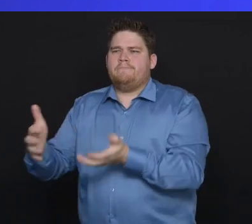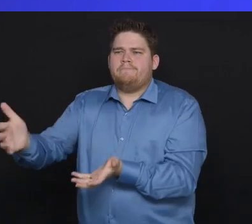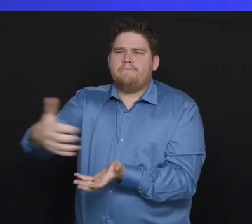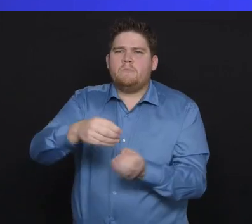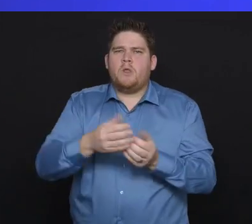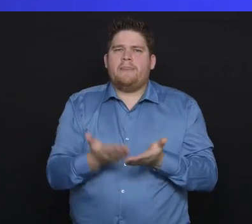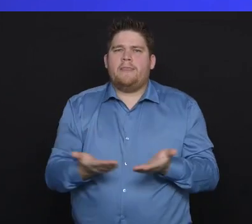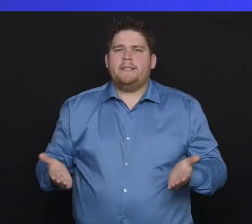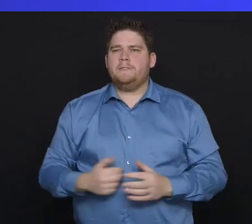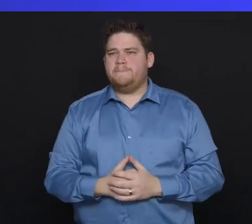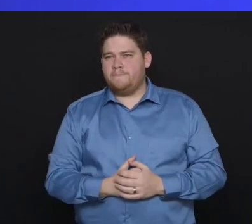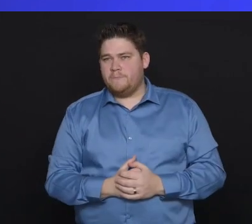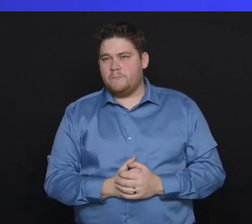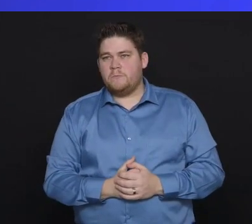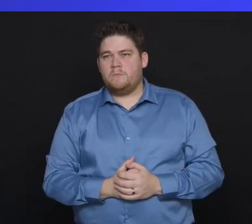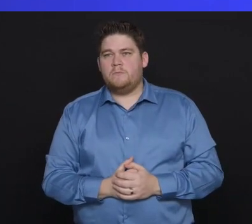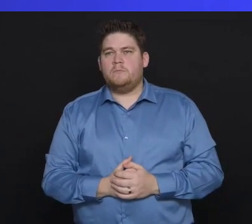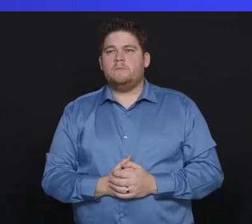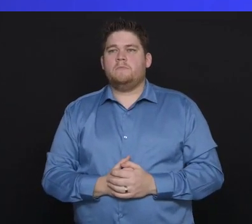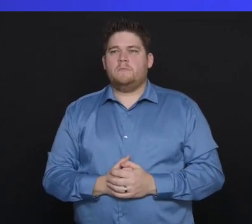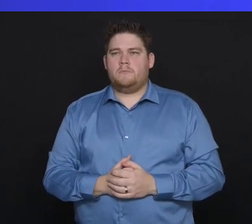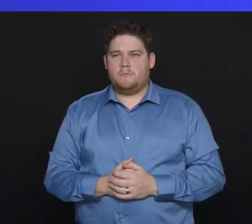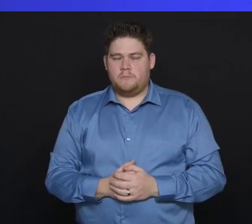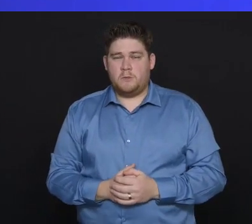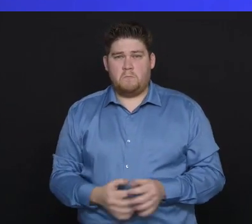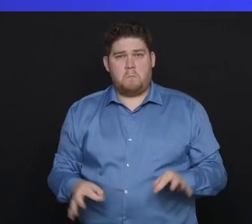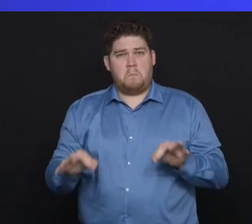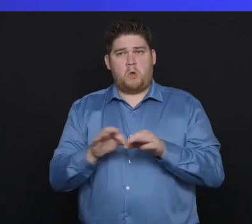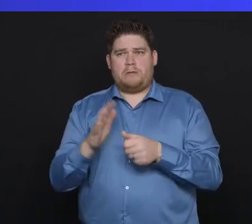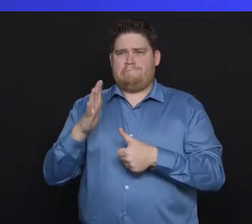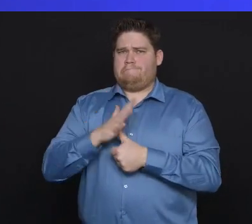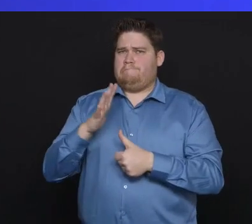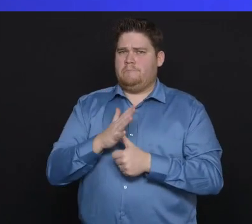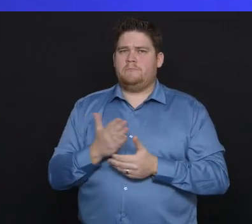But we also have plans if we need it, to